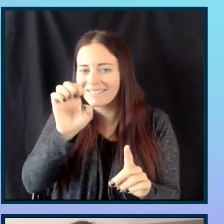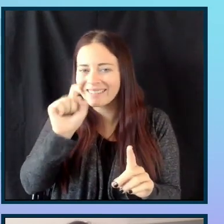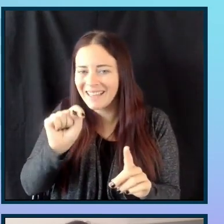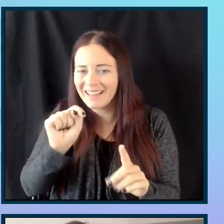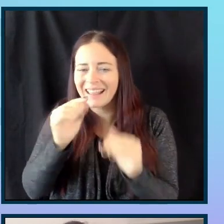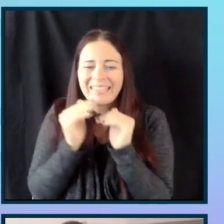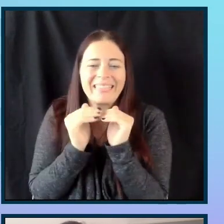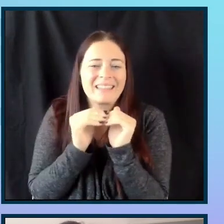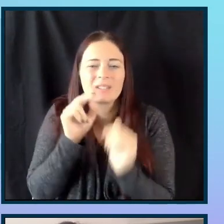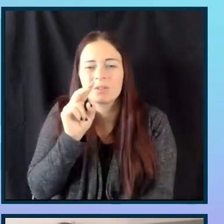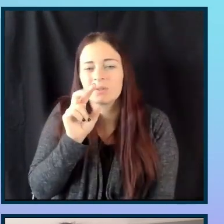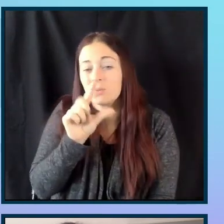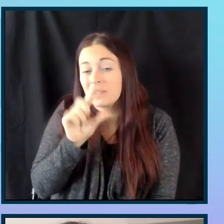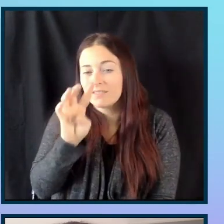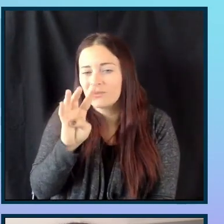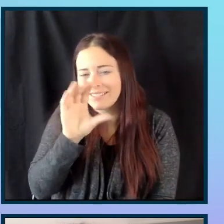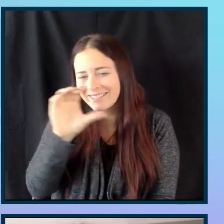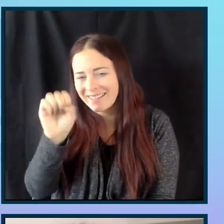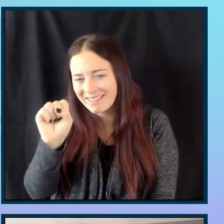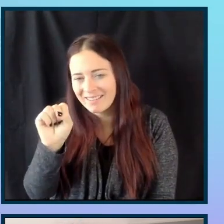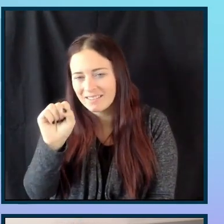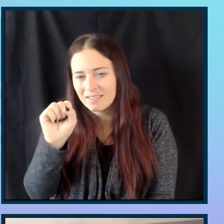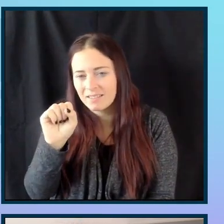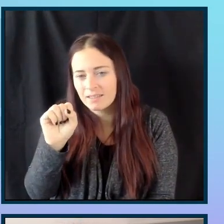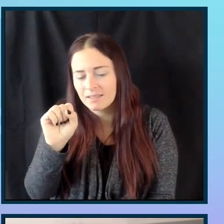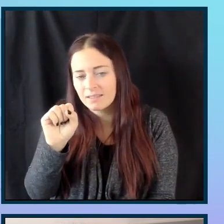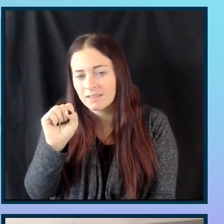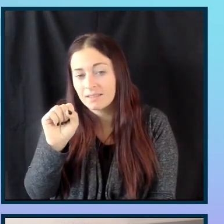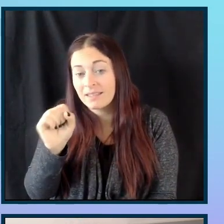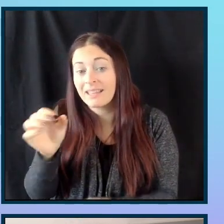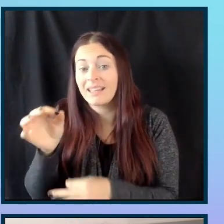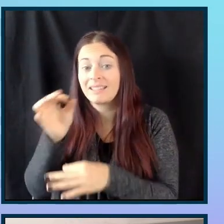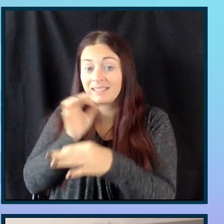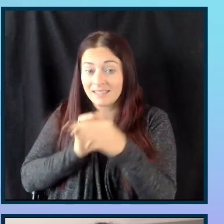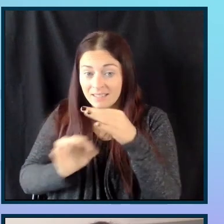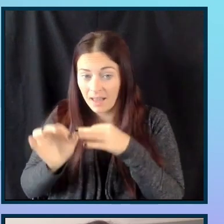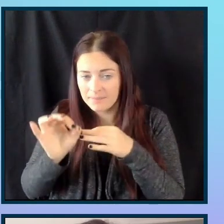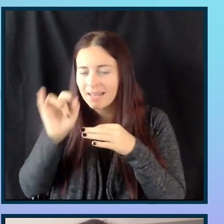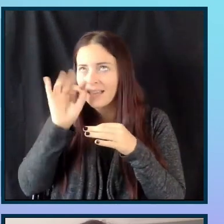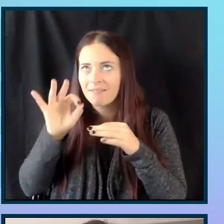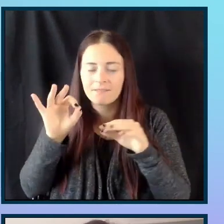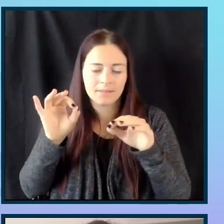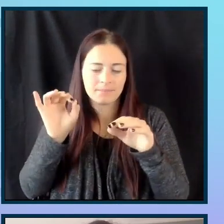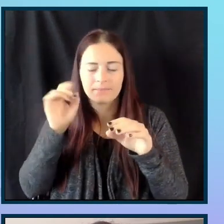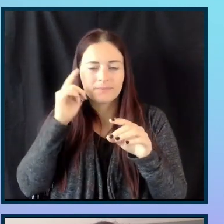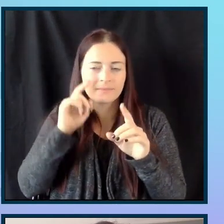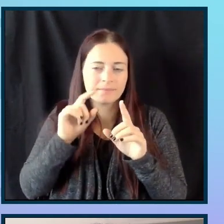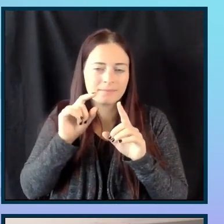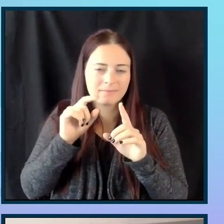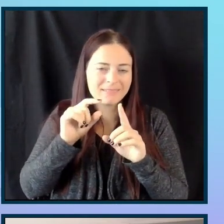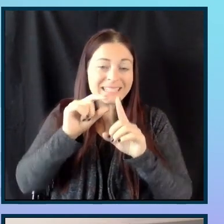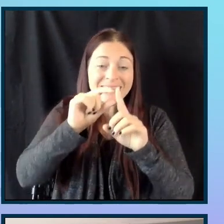except where the target is Inline so like a block of texts or in a sentence